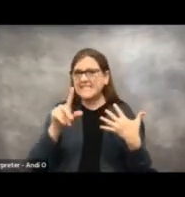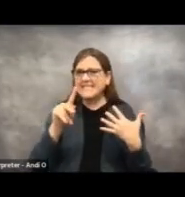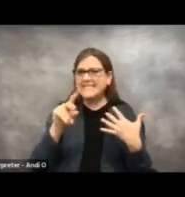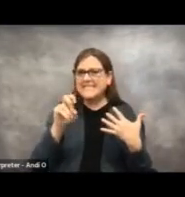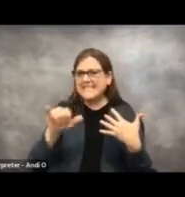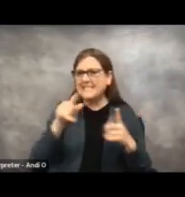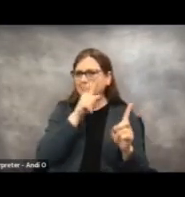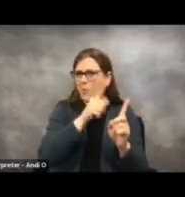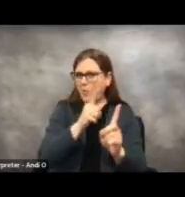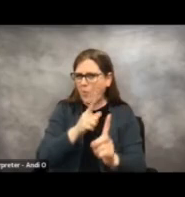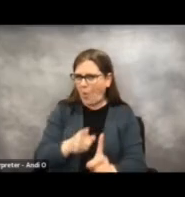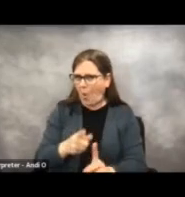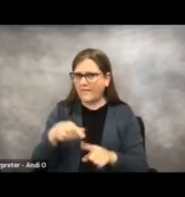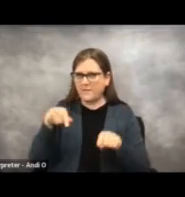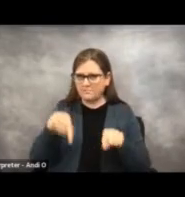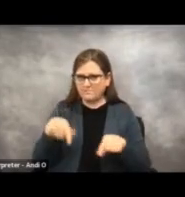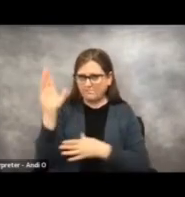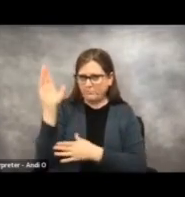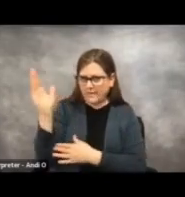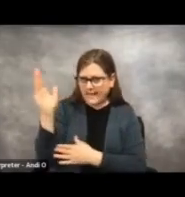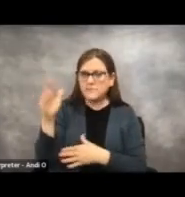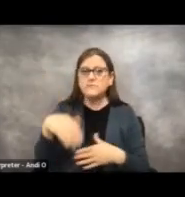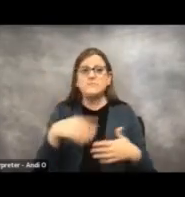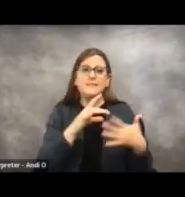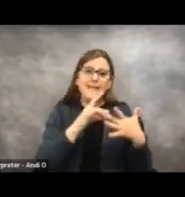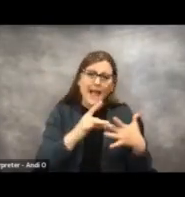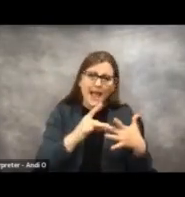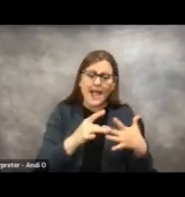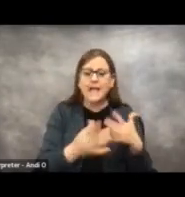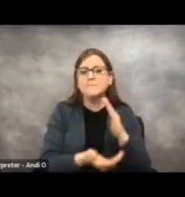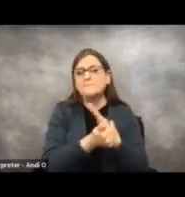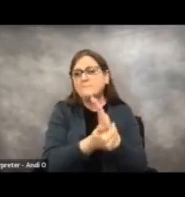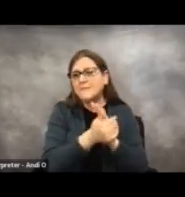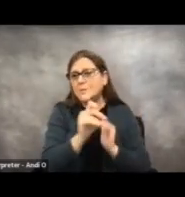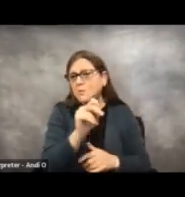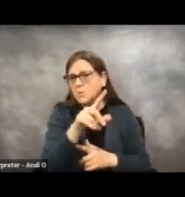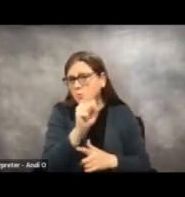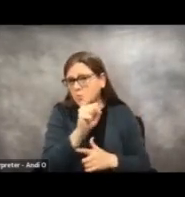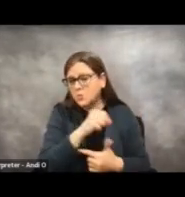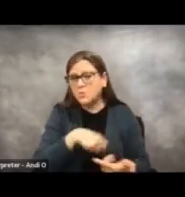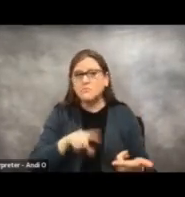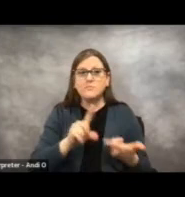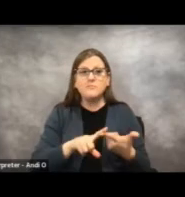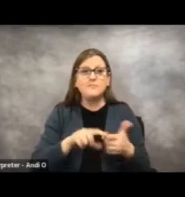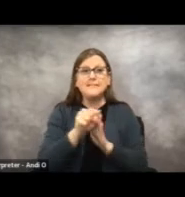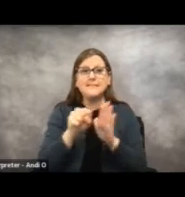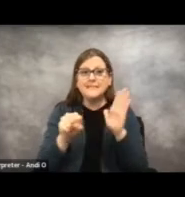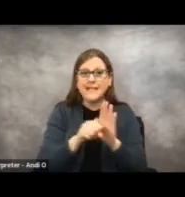our presentation, the guide and the supplementary tools. state child welfare systems can be